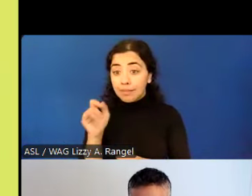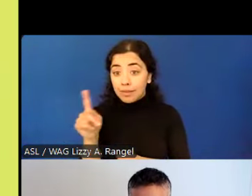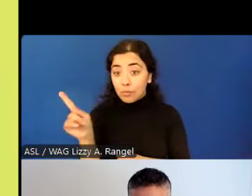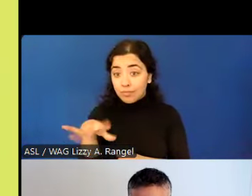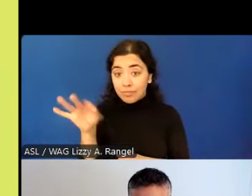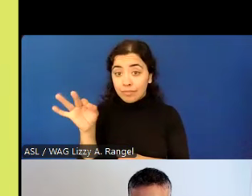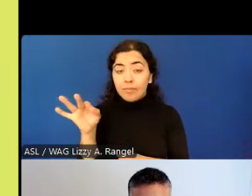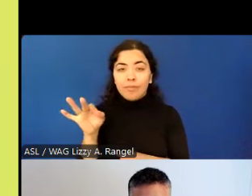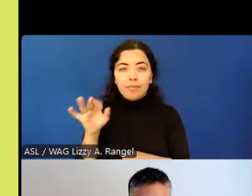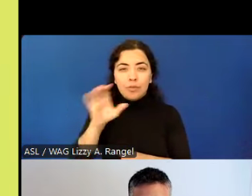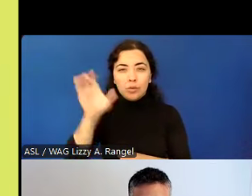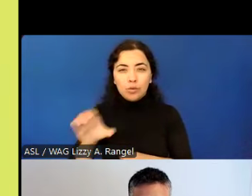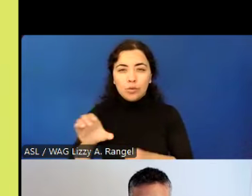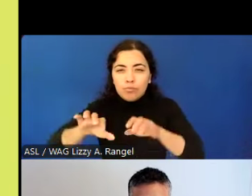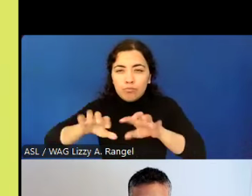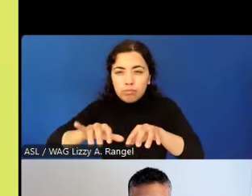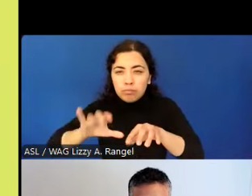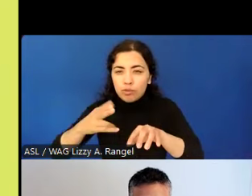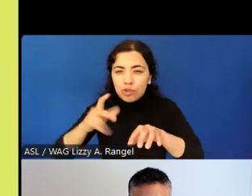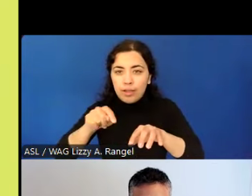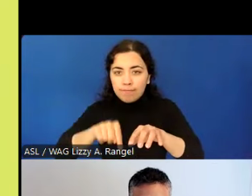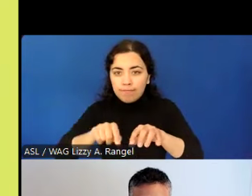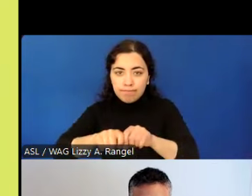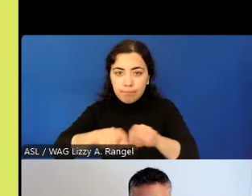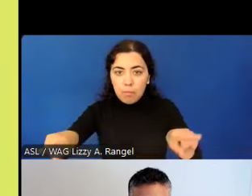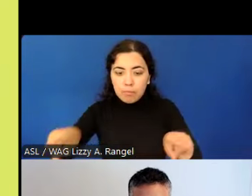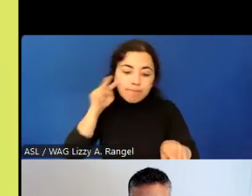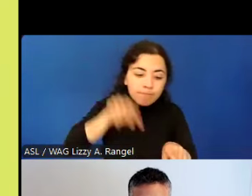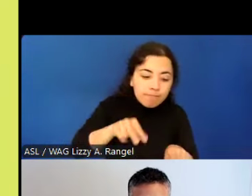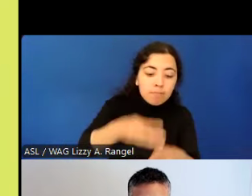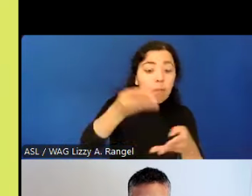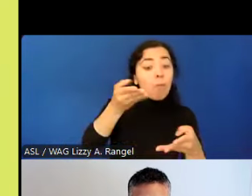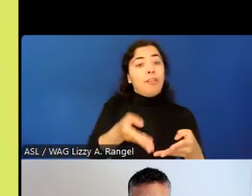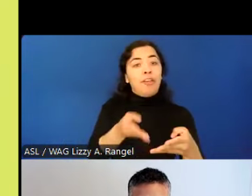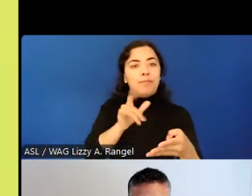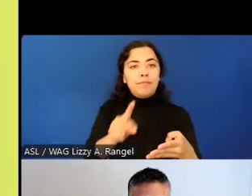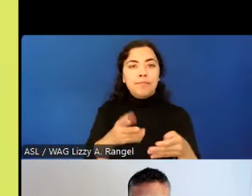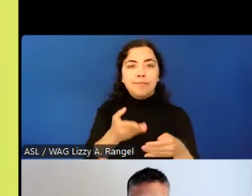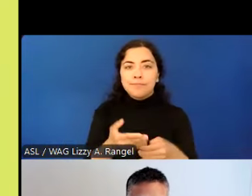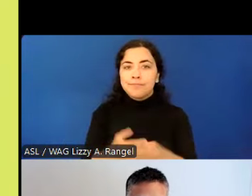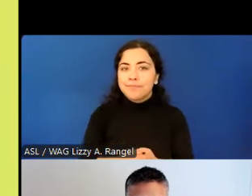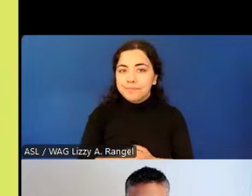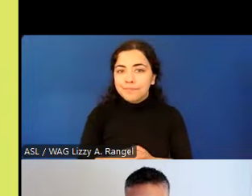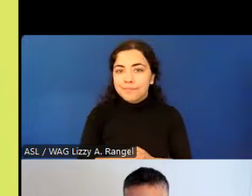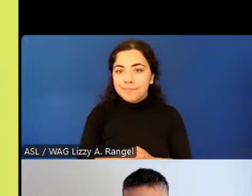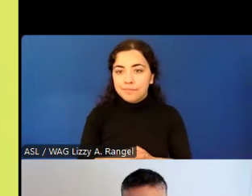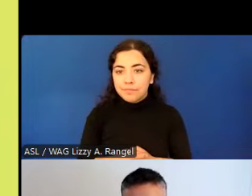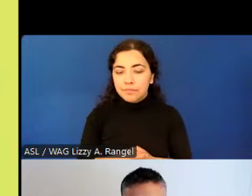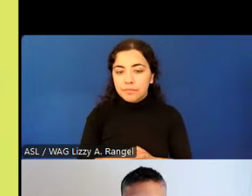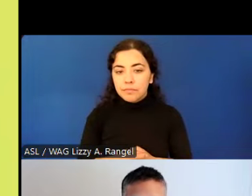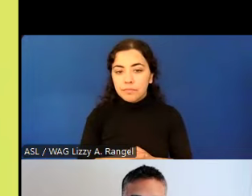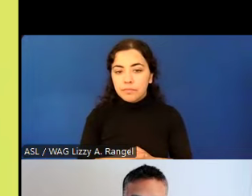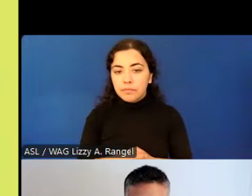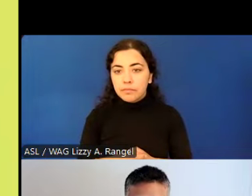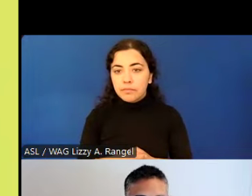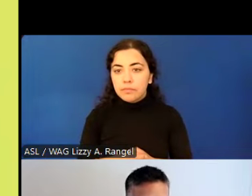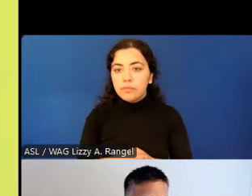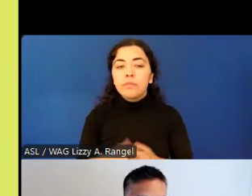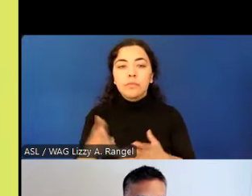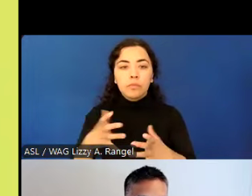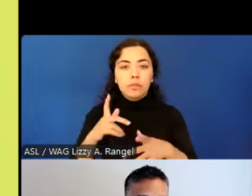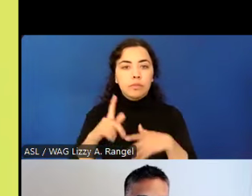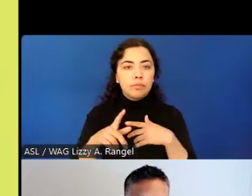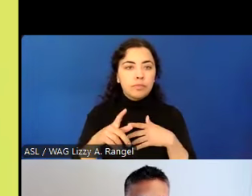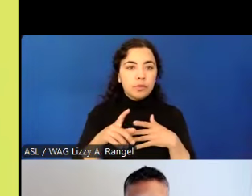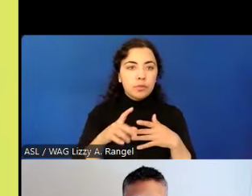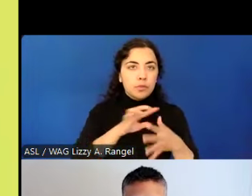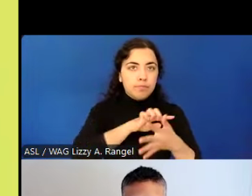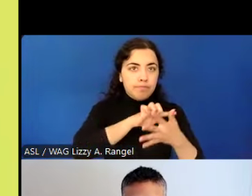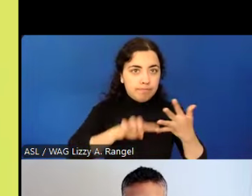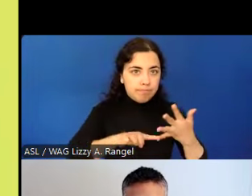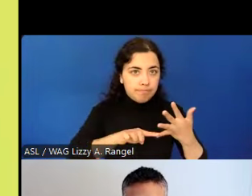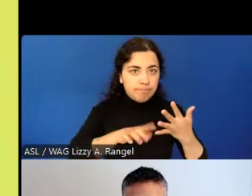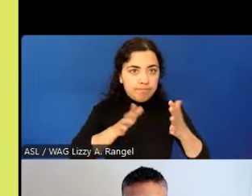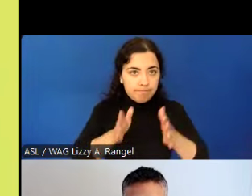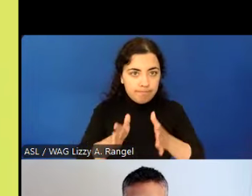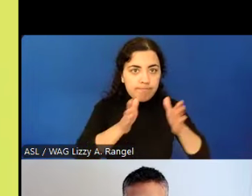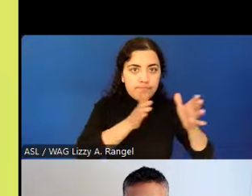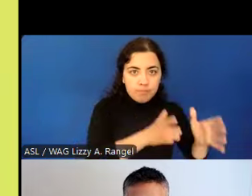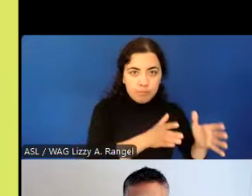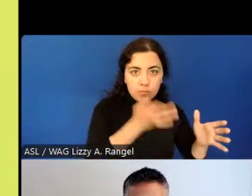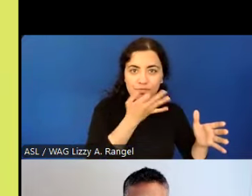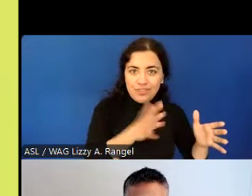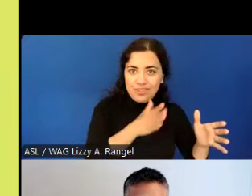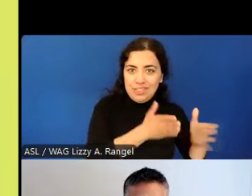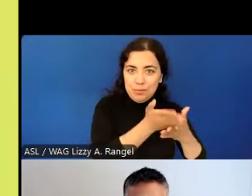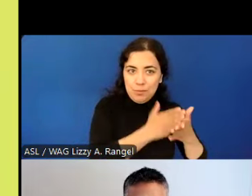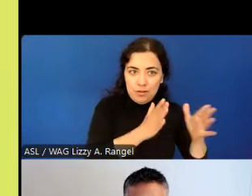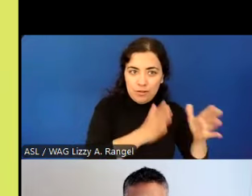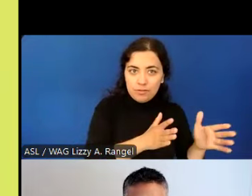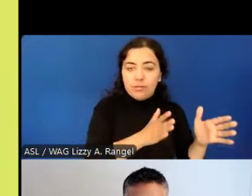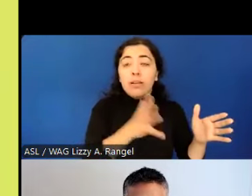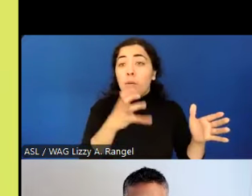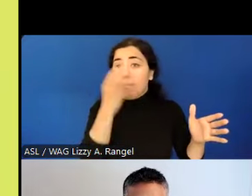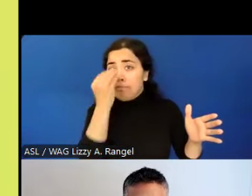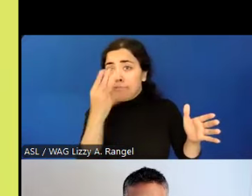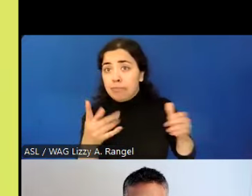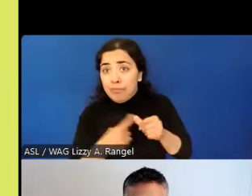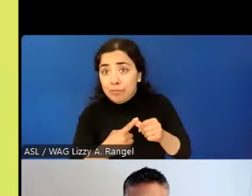just now. I want to conclude this part of the presentation of the webinar by saying that we